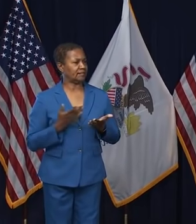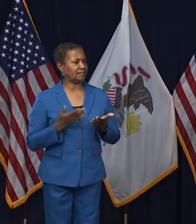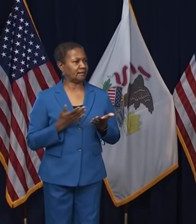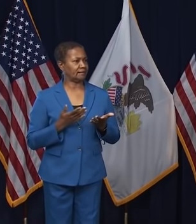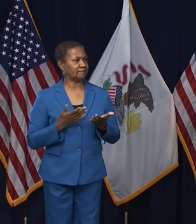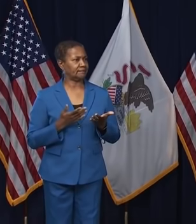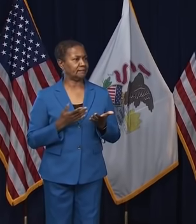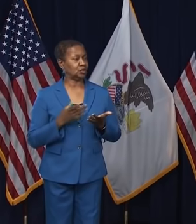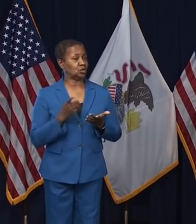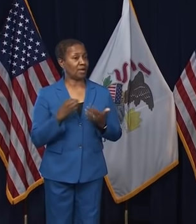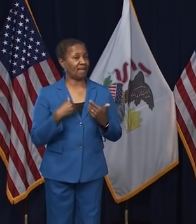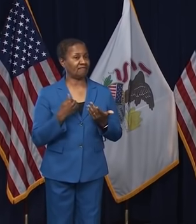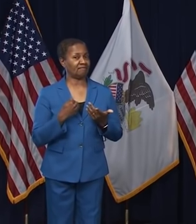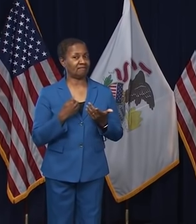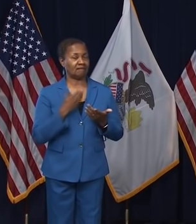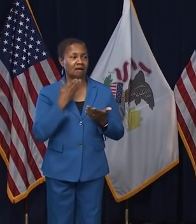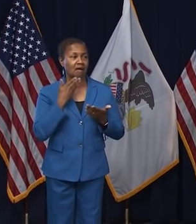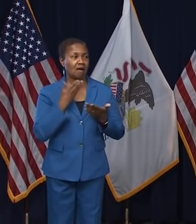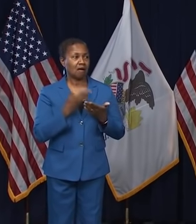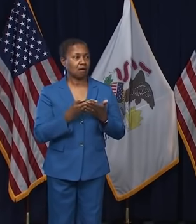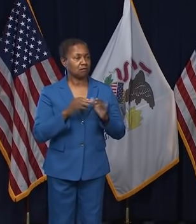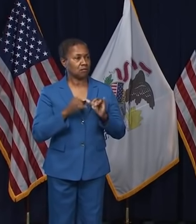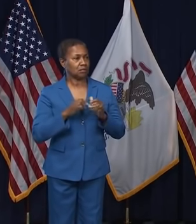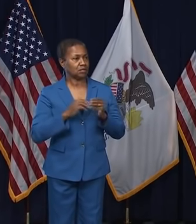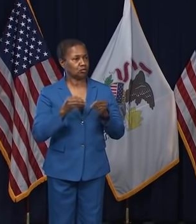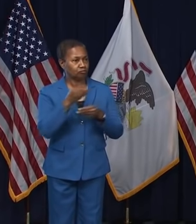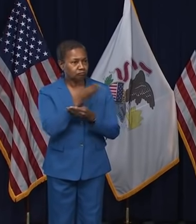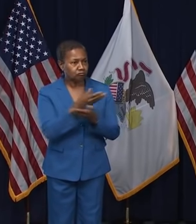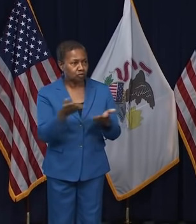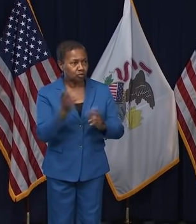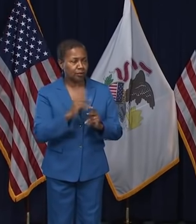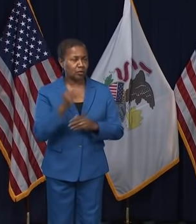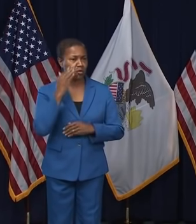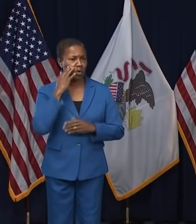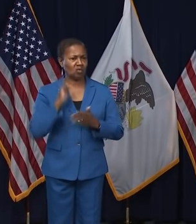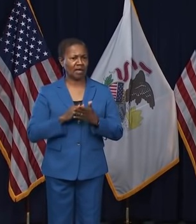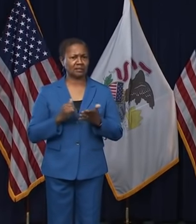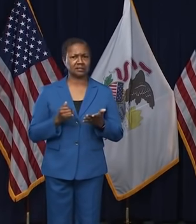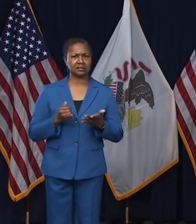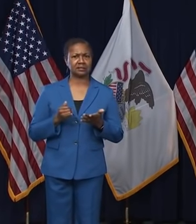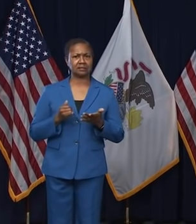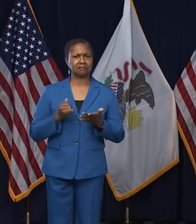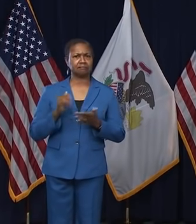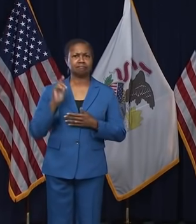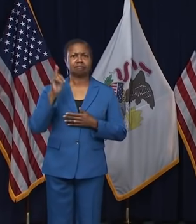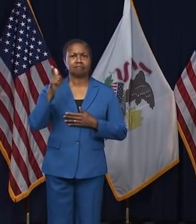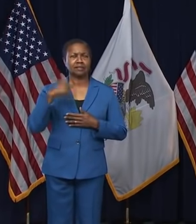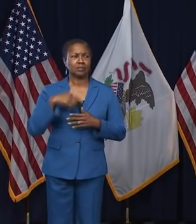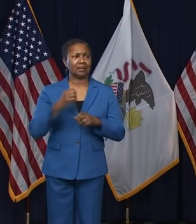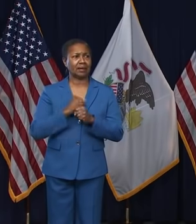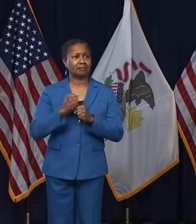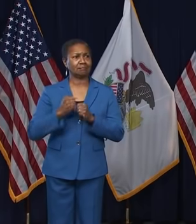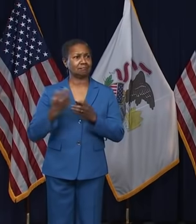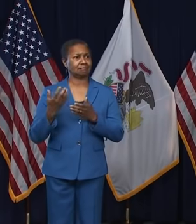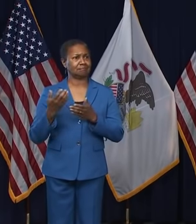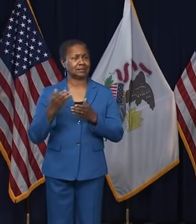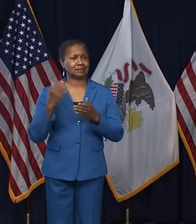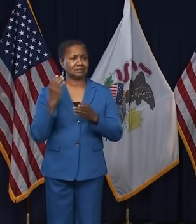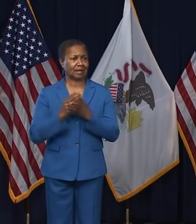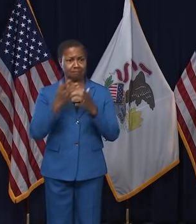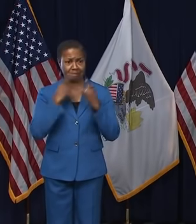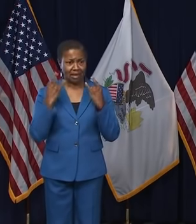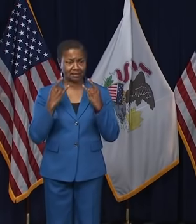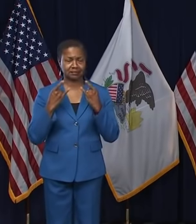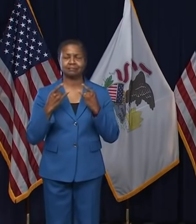West yeah One three yeah you